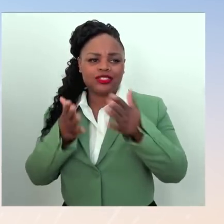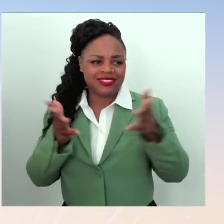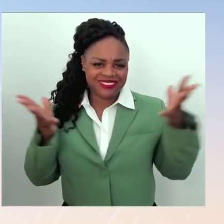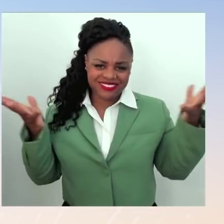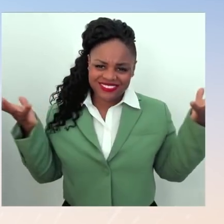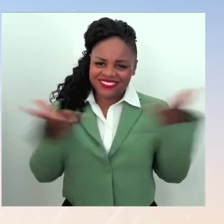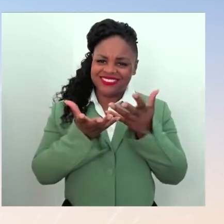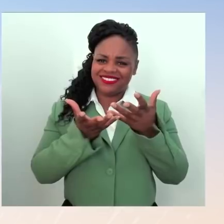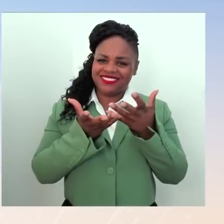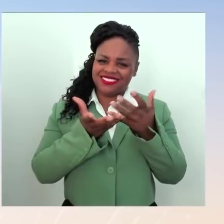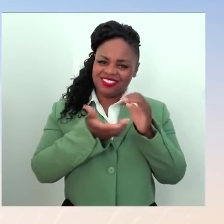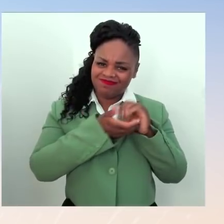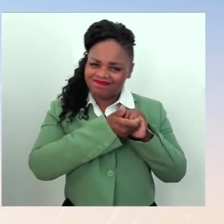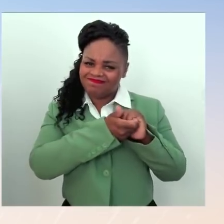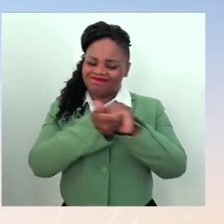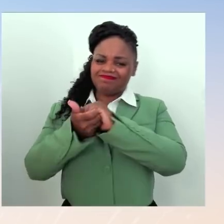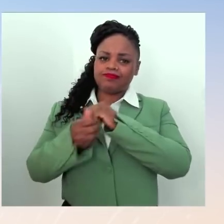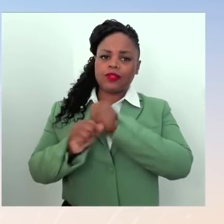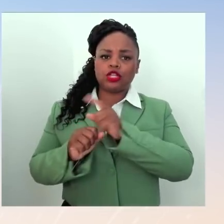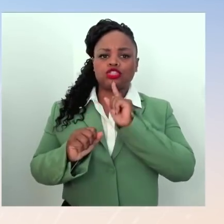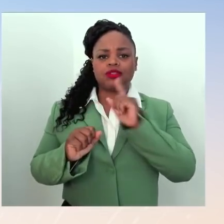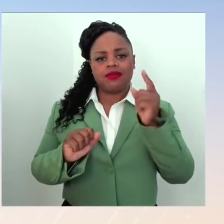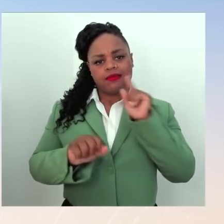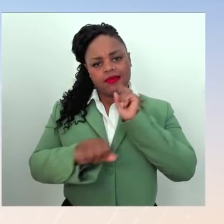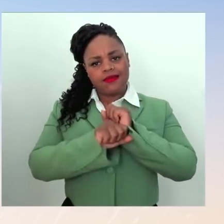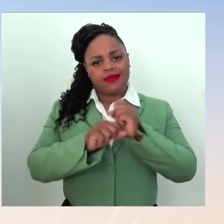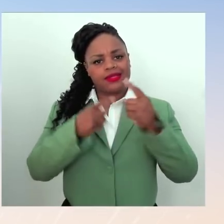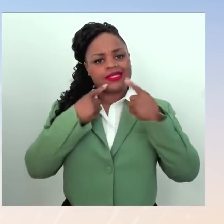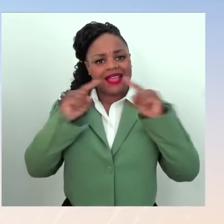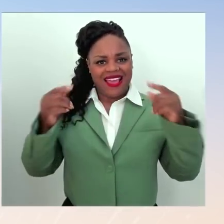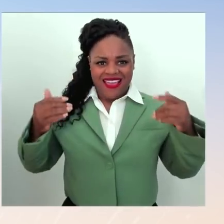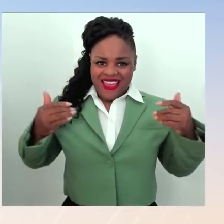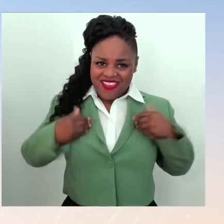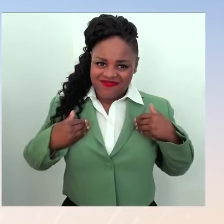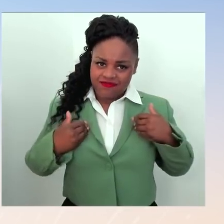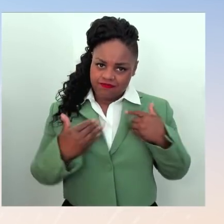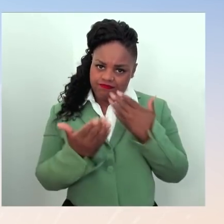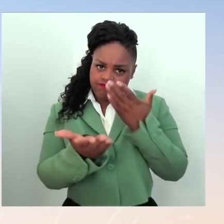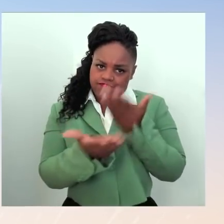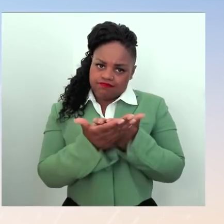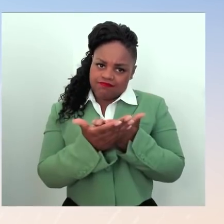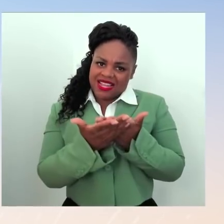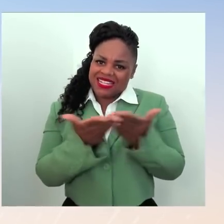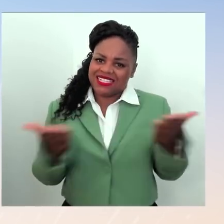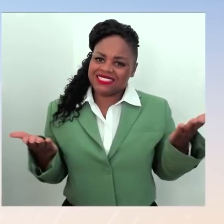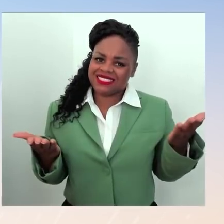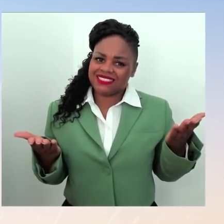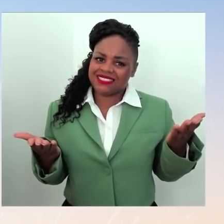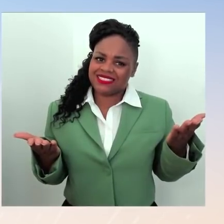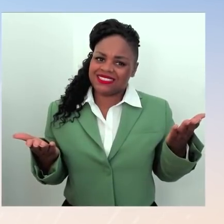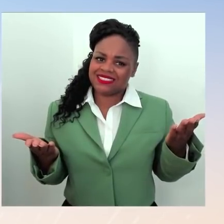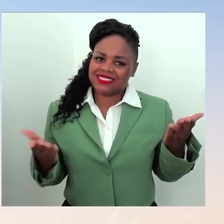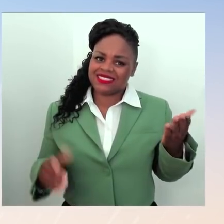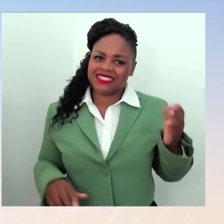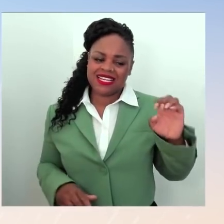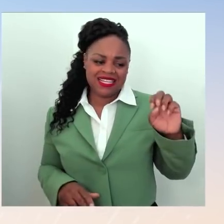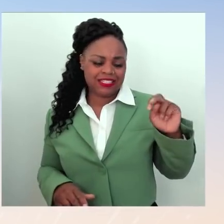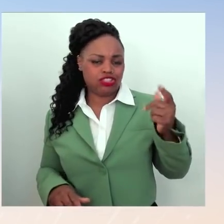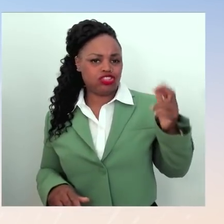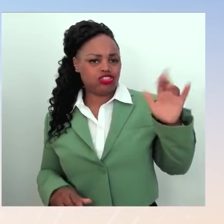Ms. Psaki: Sure. I certainly understand your question. What I was trying to convey is that that's part of what we've done to date. But we are continuing conversations about a range